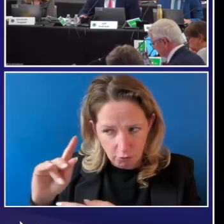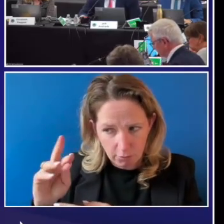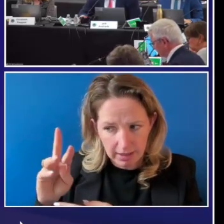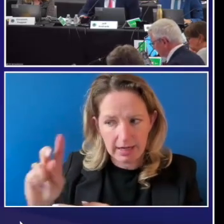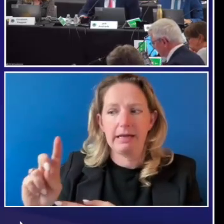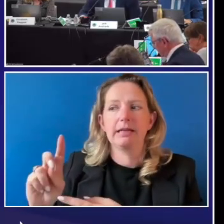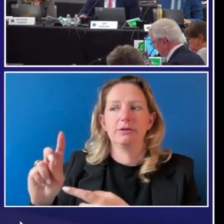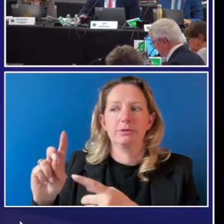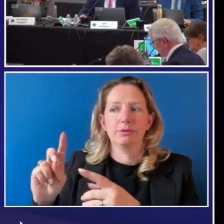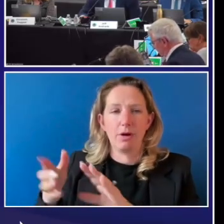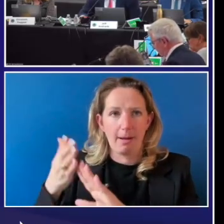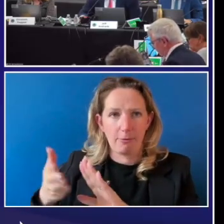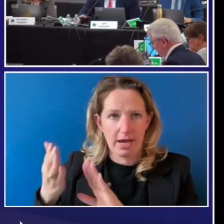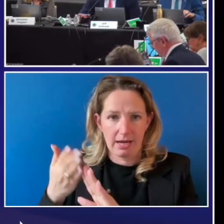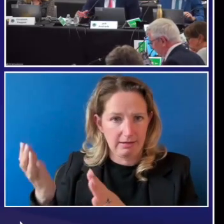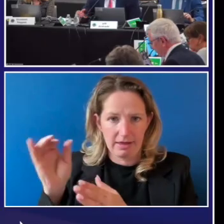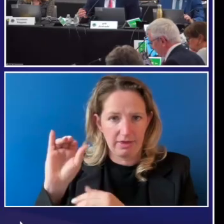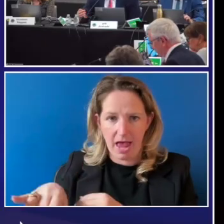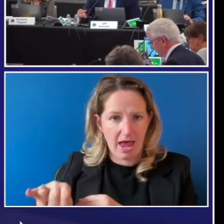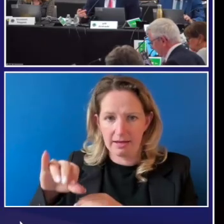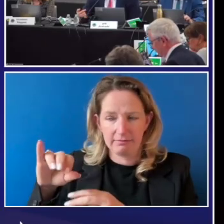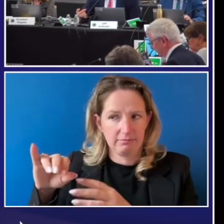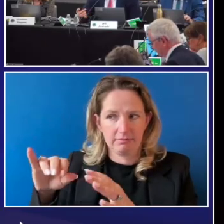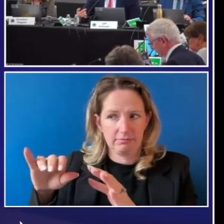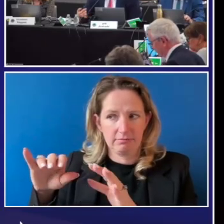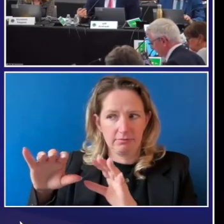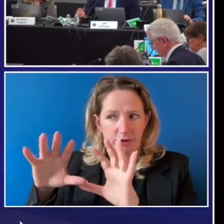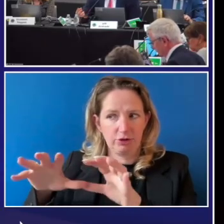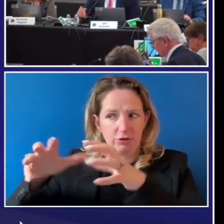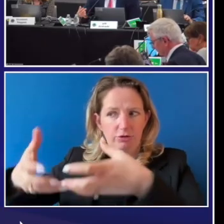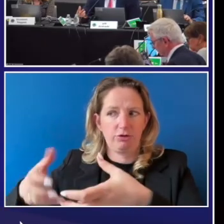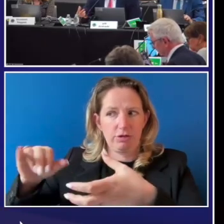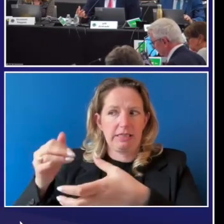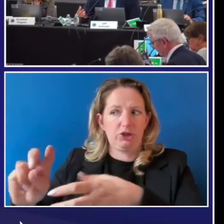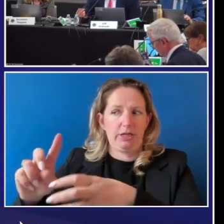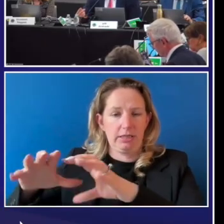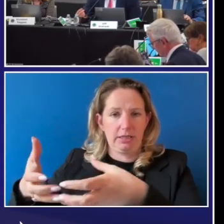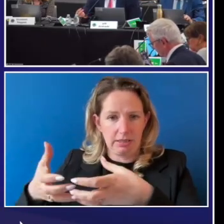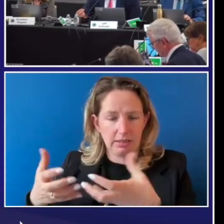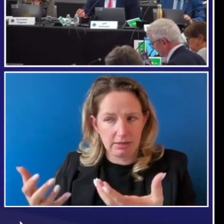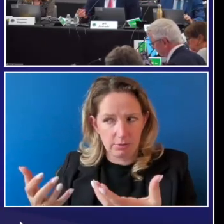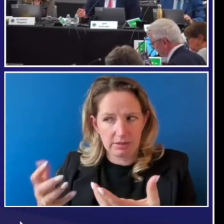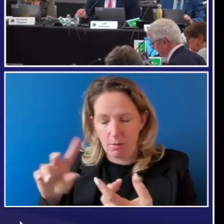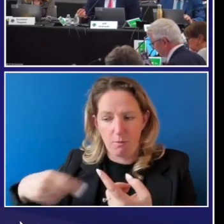So again, it's, it's, It's getting at this concept of when it, when is an accredit agency